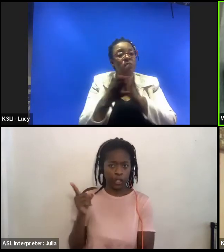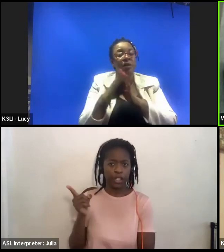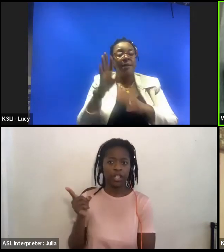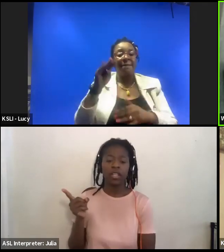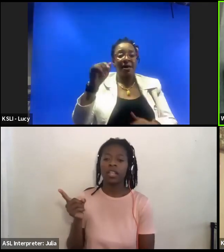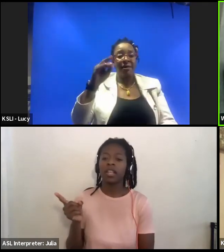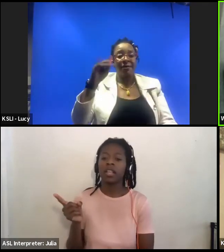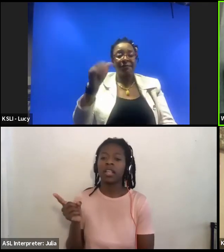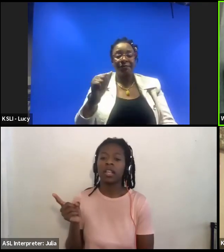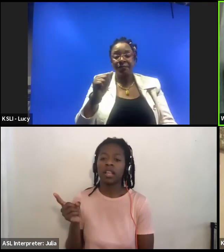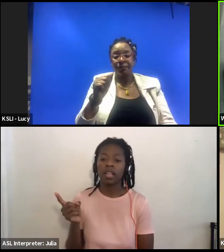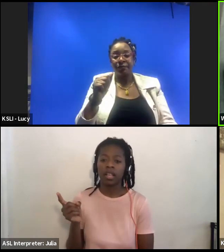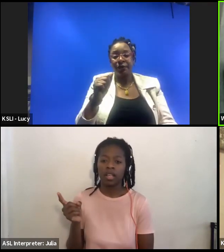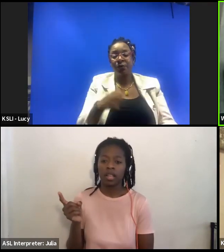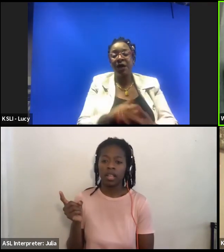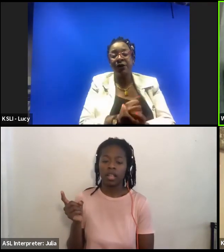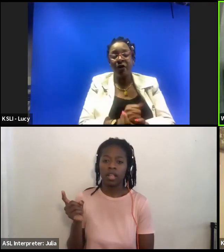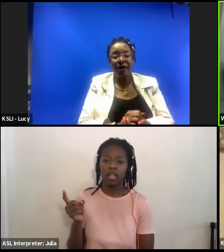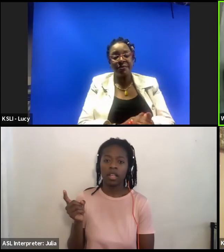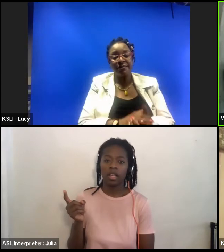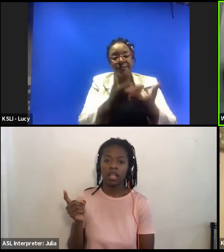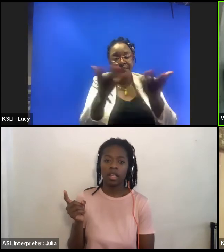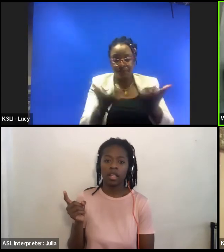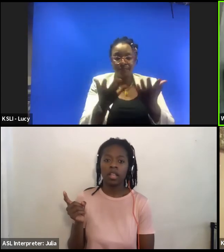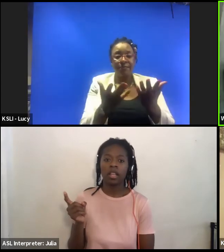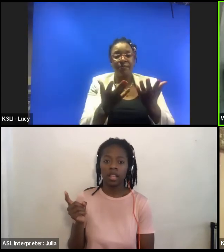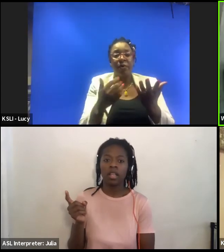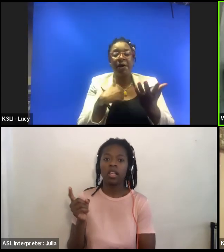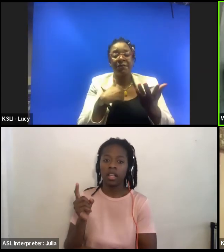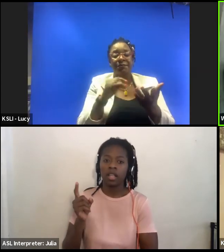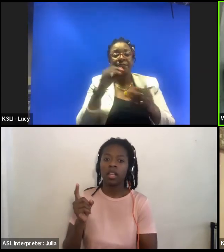that we had a code of sorts every time we'd work together. We still do.